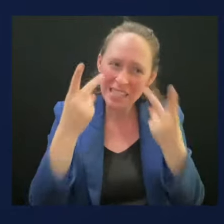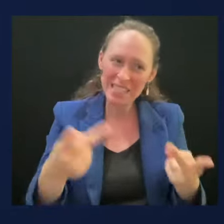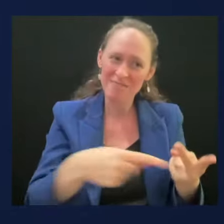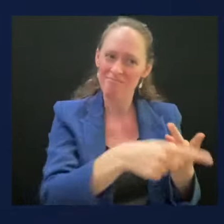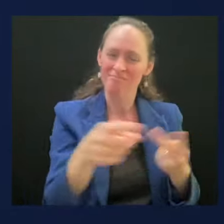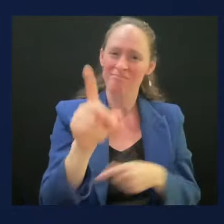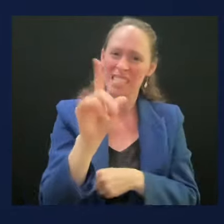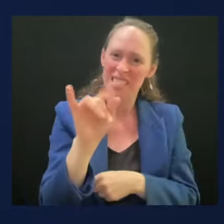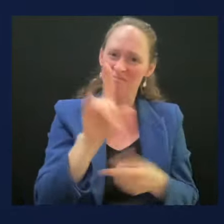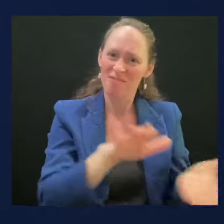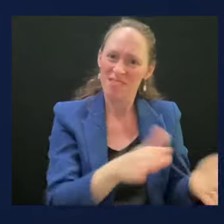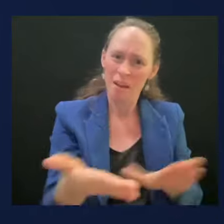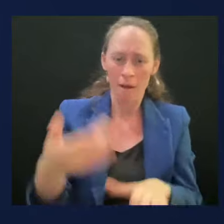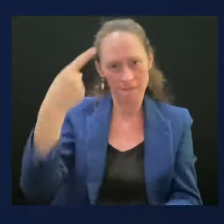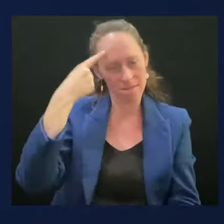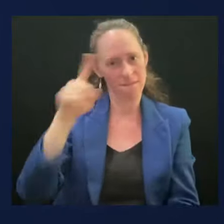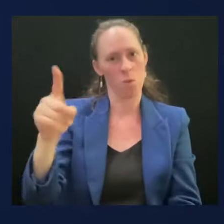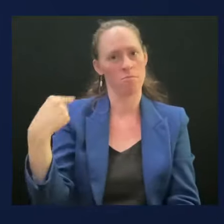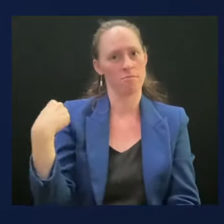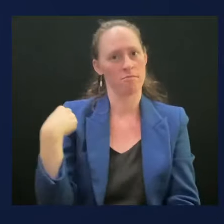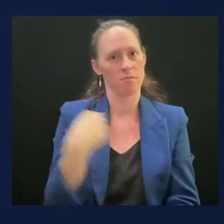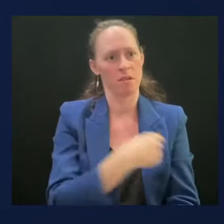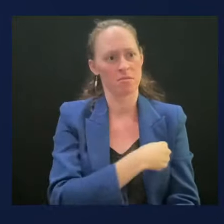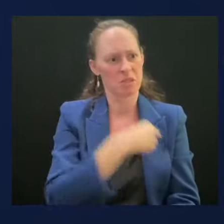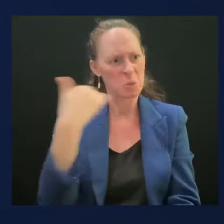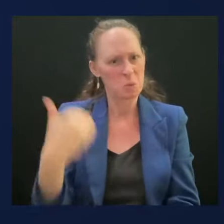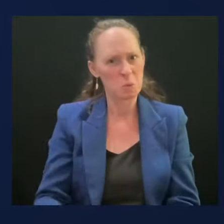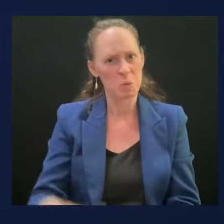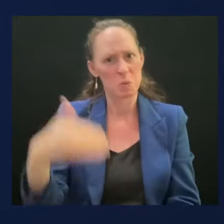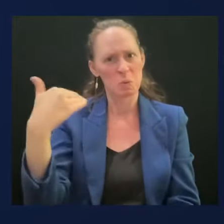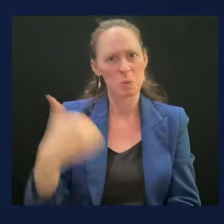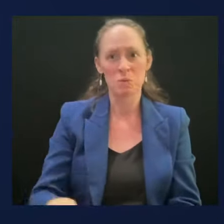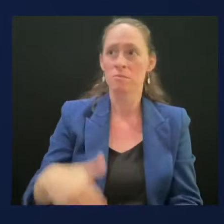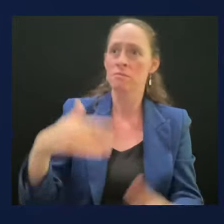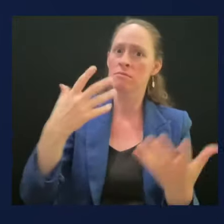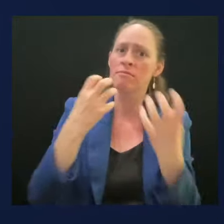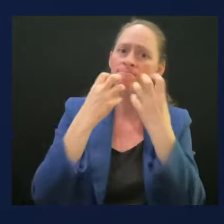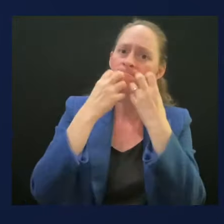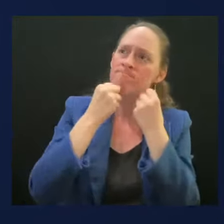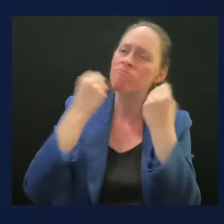Some here are buried amongst their family and legacies which transcend generations.